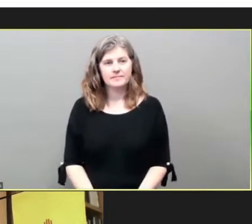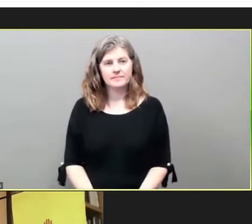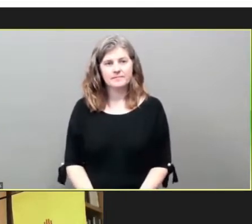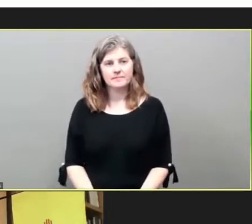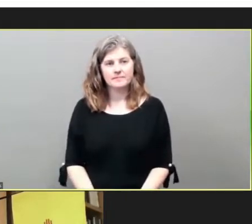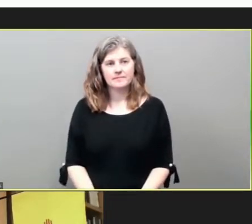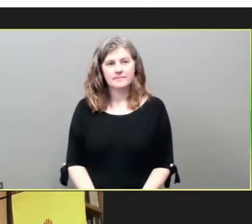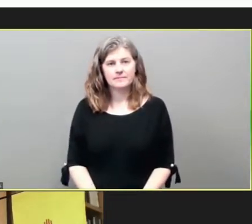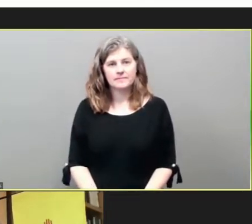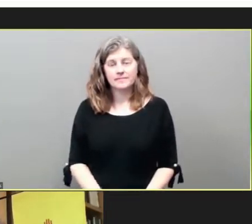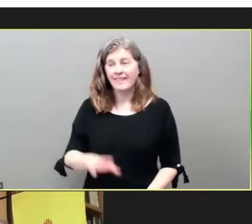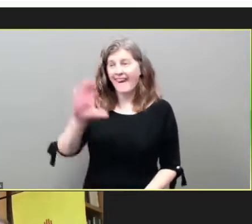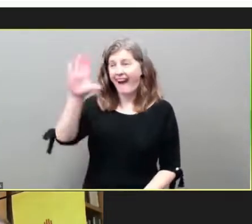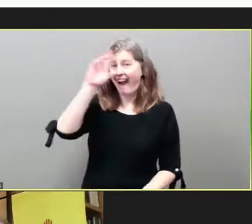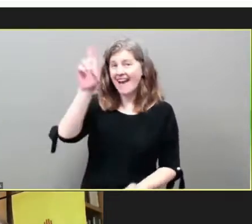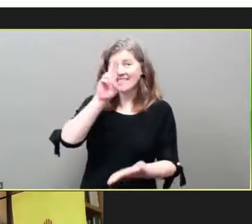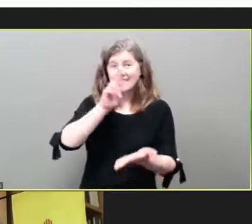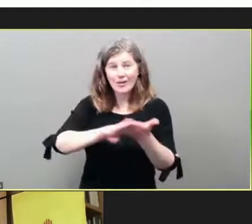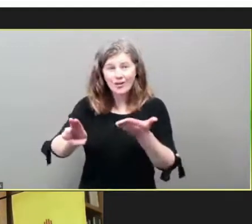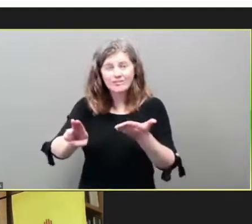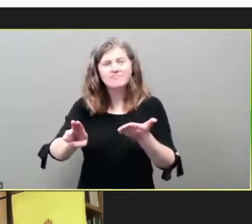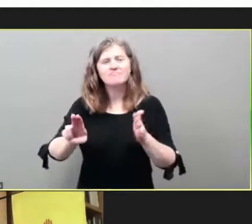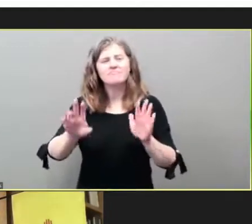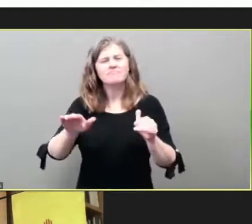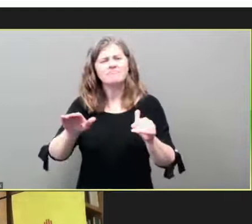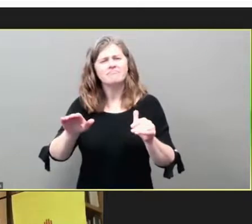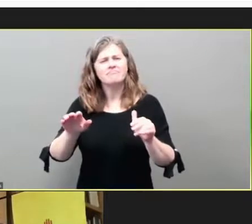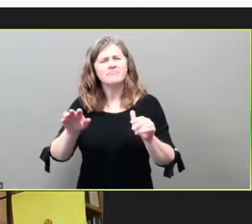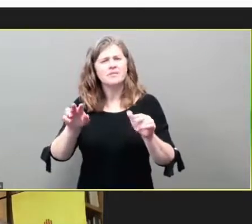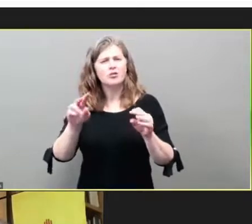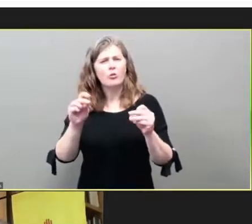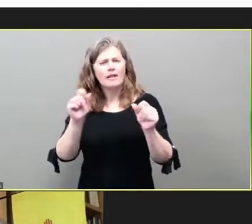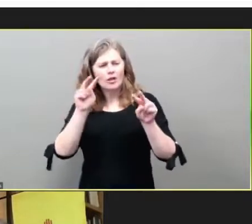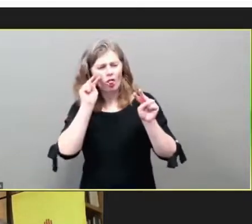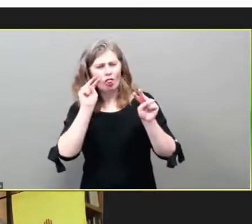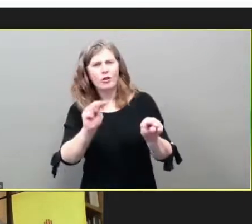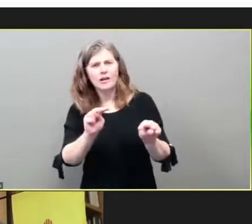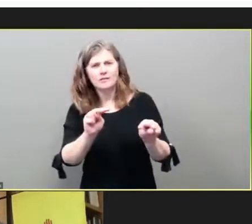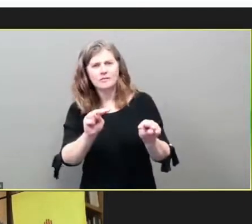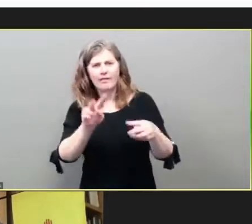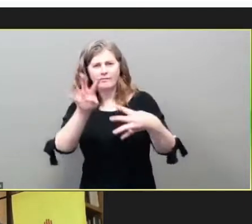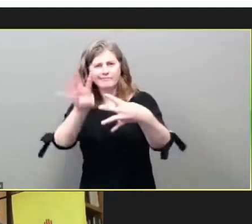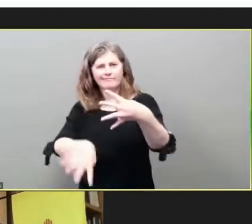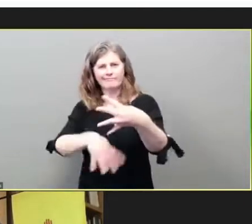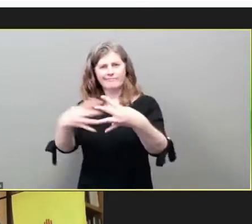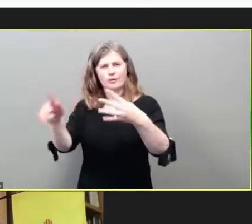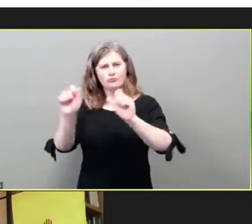Hi secretaries. Hey, just looking quickly at the table. You flashed and